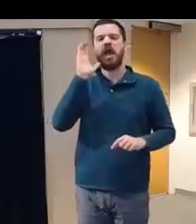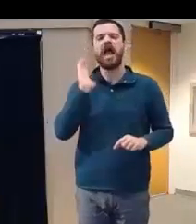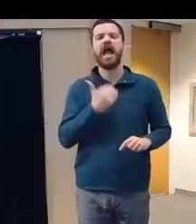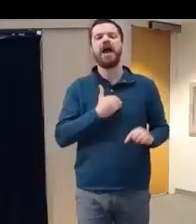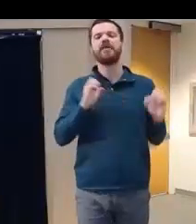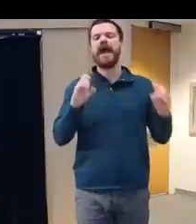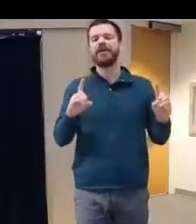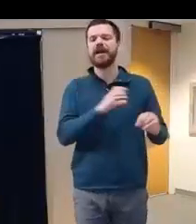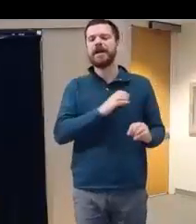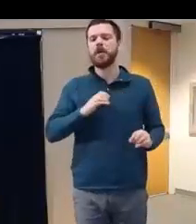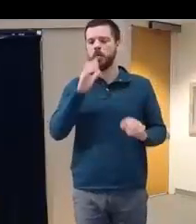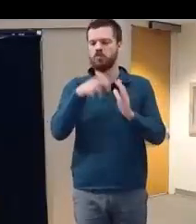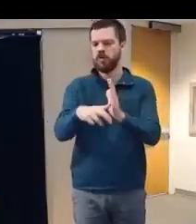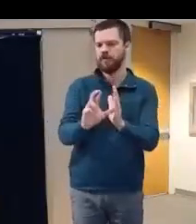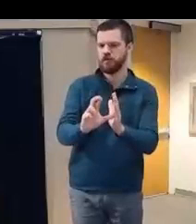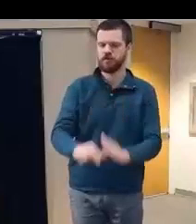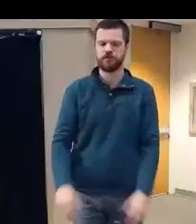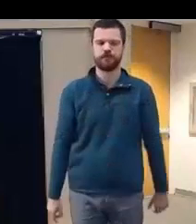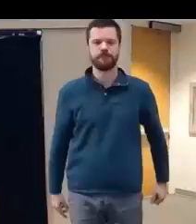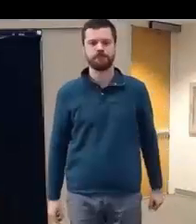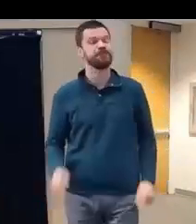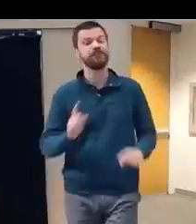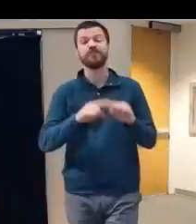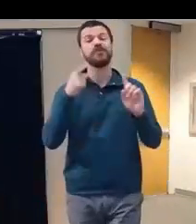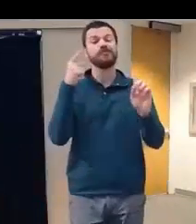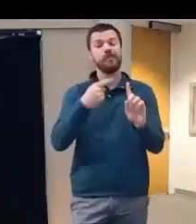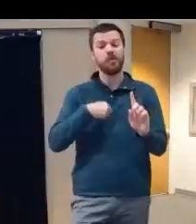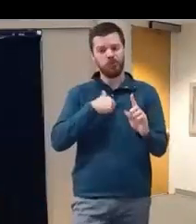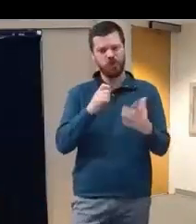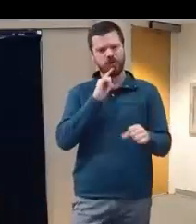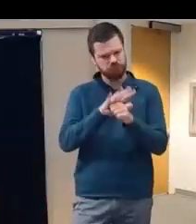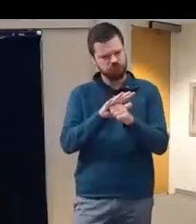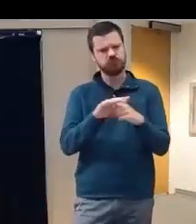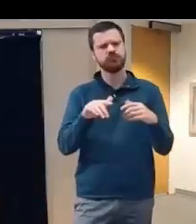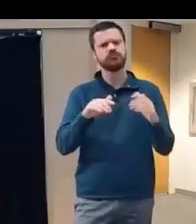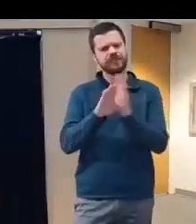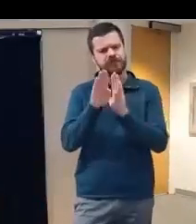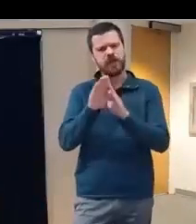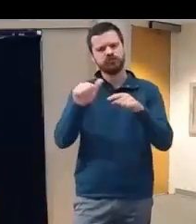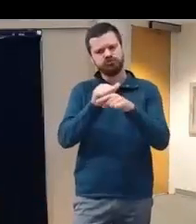to review but the point is that we want to ensure that we are developing trainees and clinicians